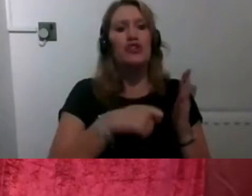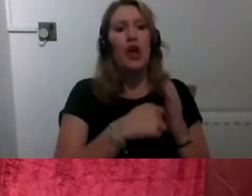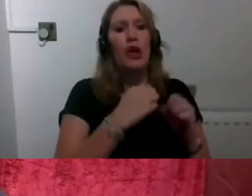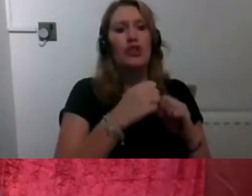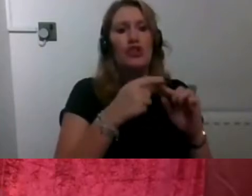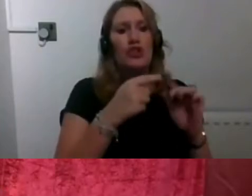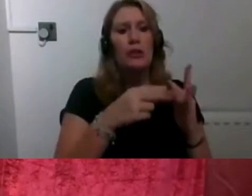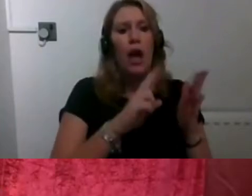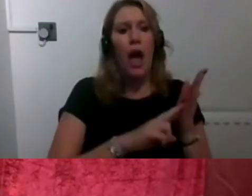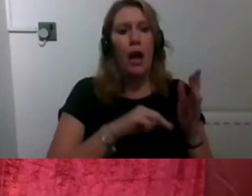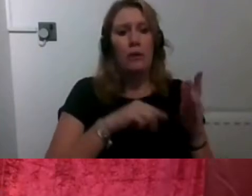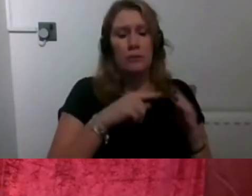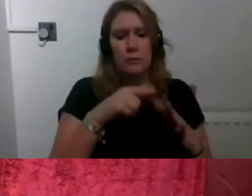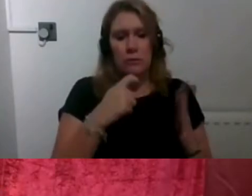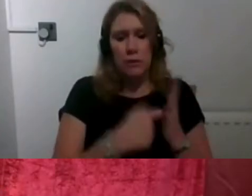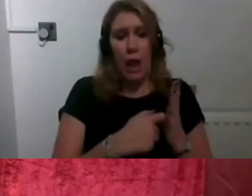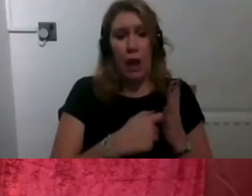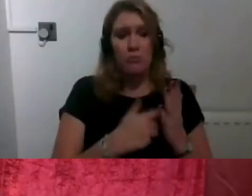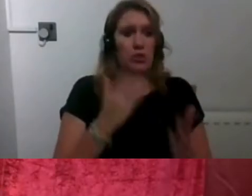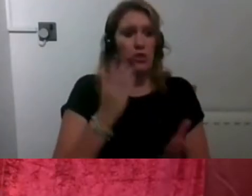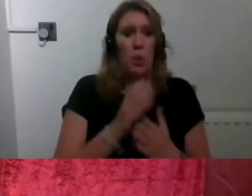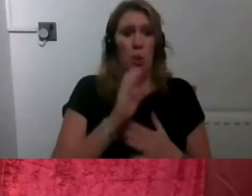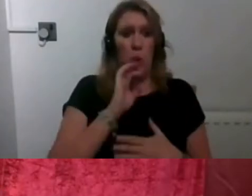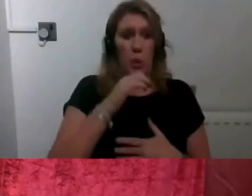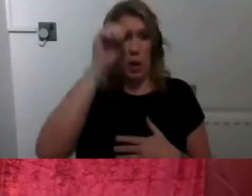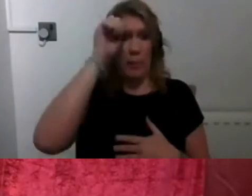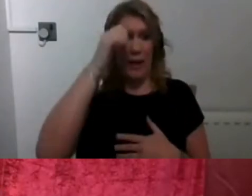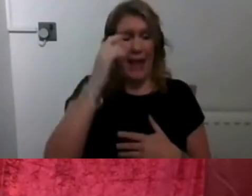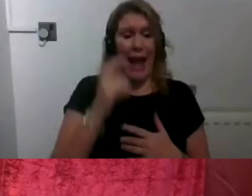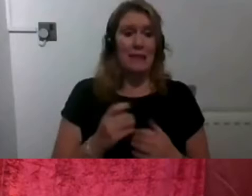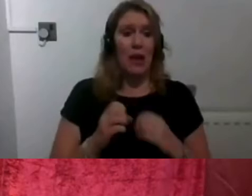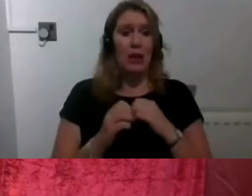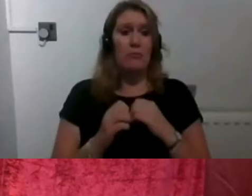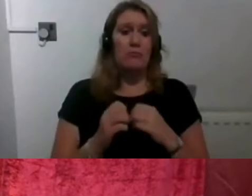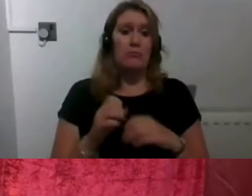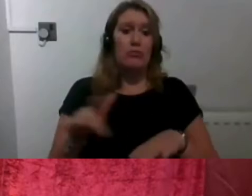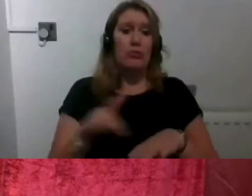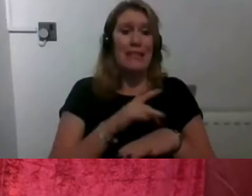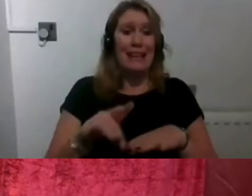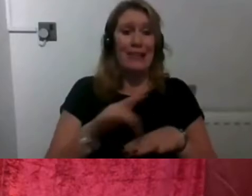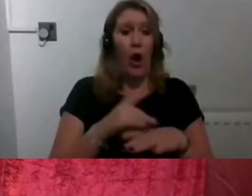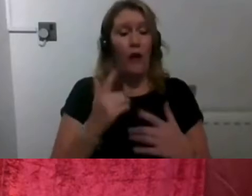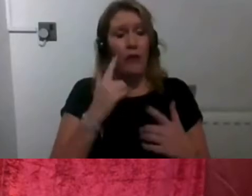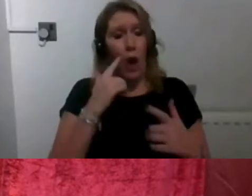I am sure some of you will know me as a presenter of Unlocked TV and others as